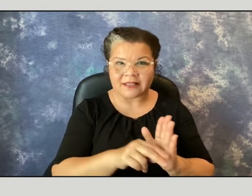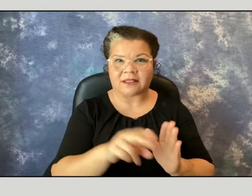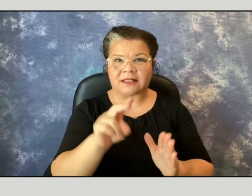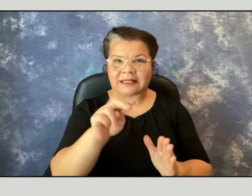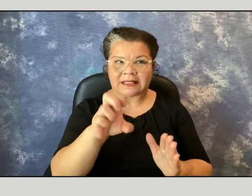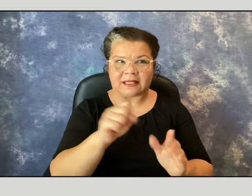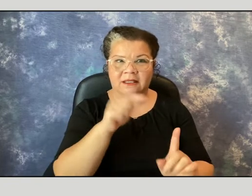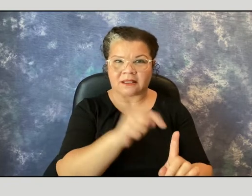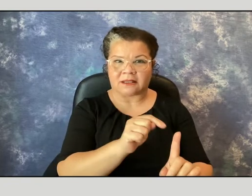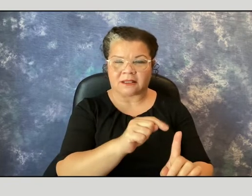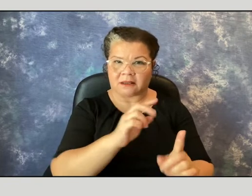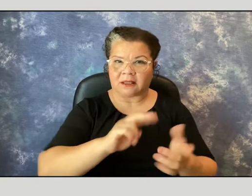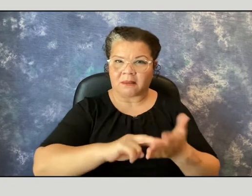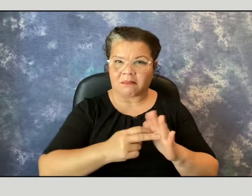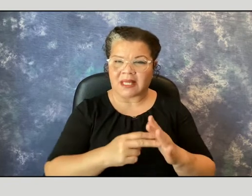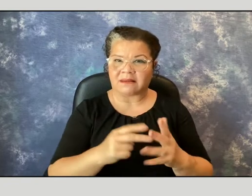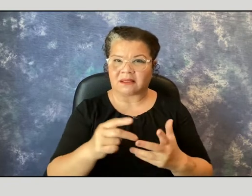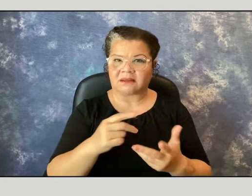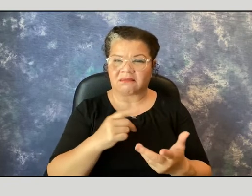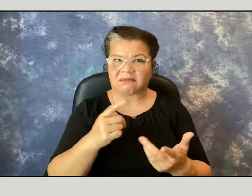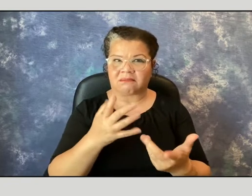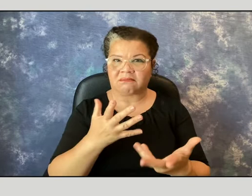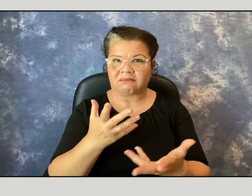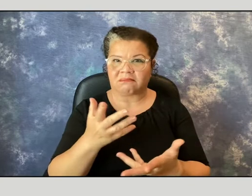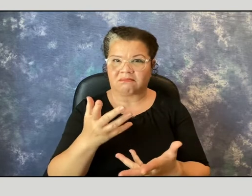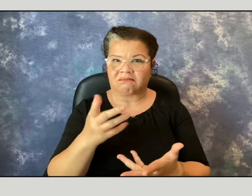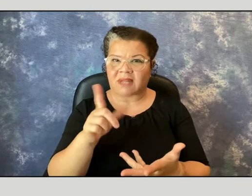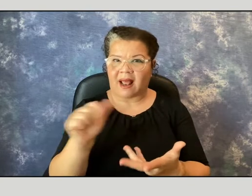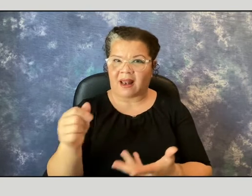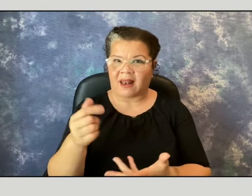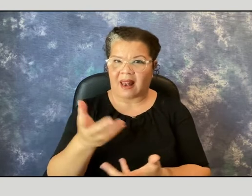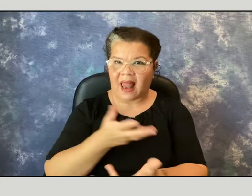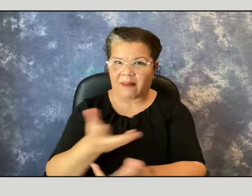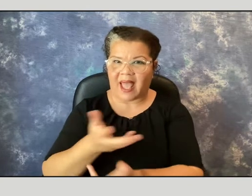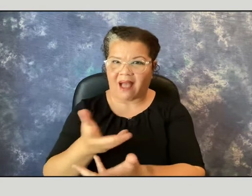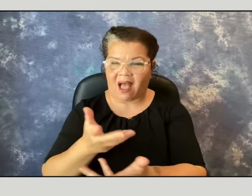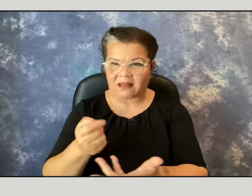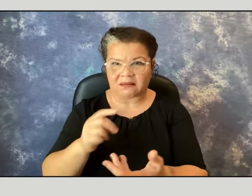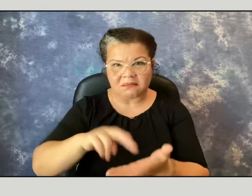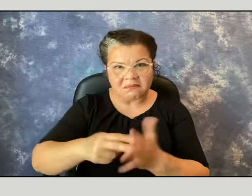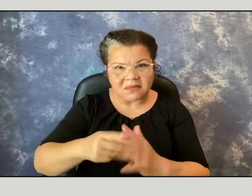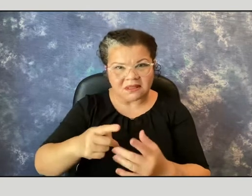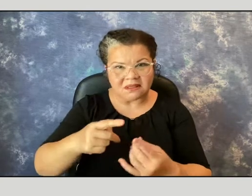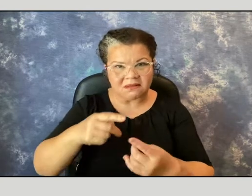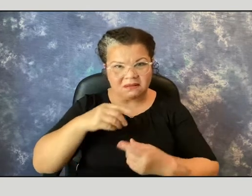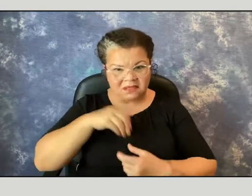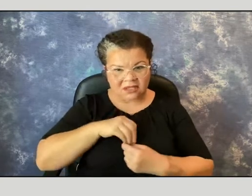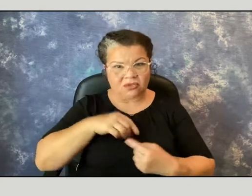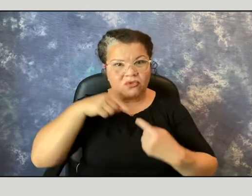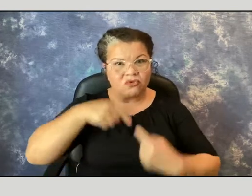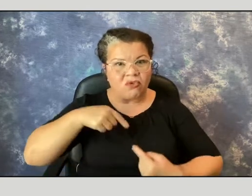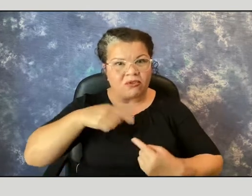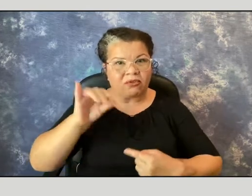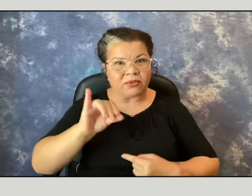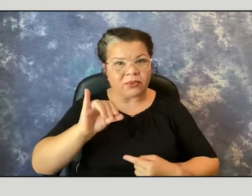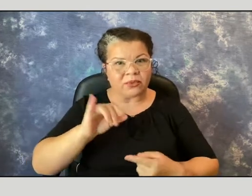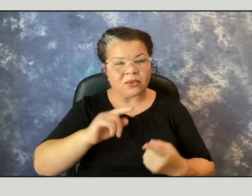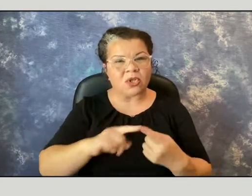I think for me, as a political anthropologist, what I've had to focus on more is less what is Puerto Ricanness,